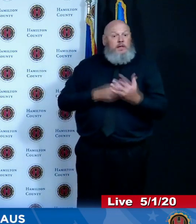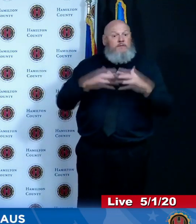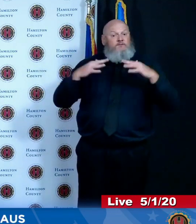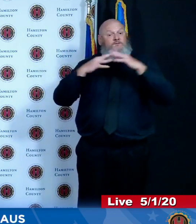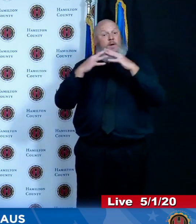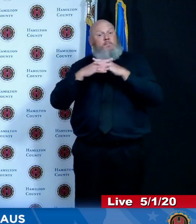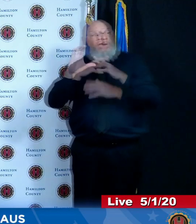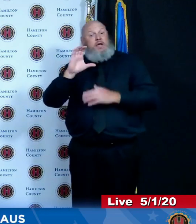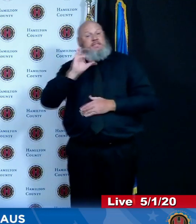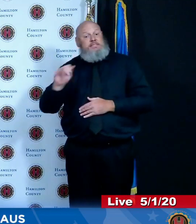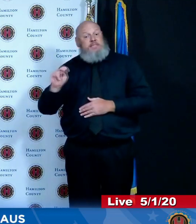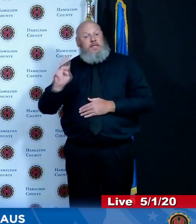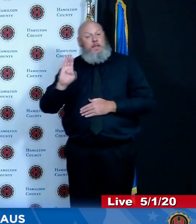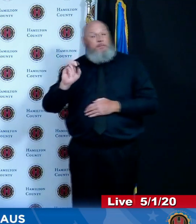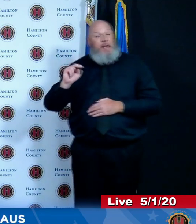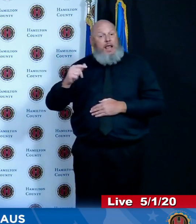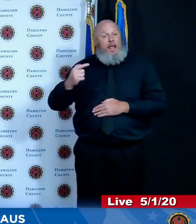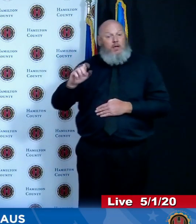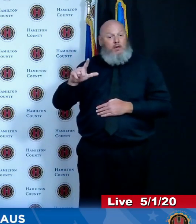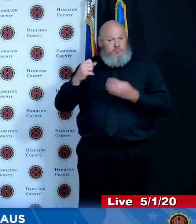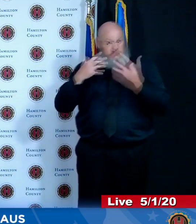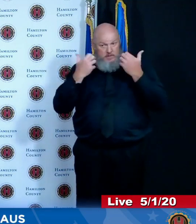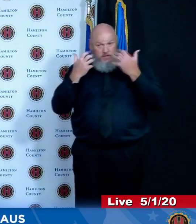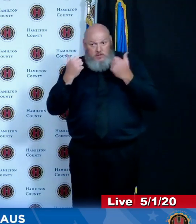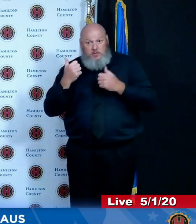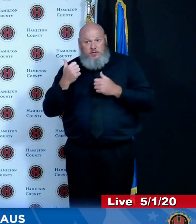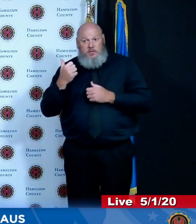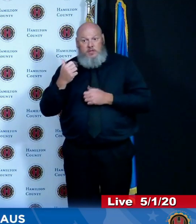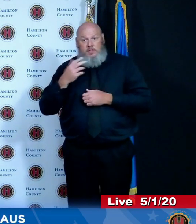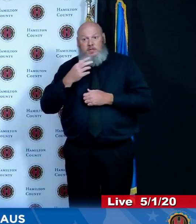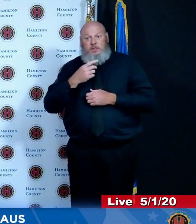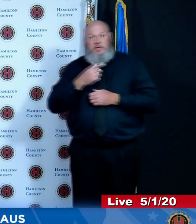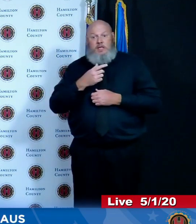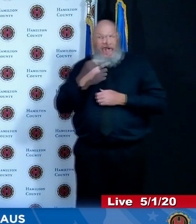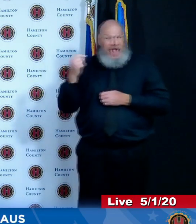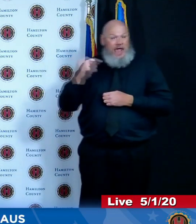in revenue about the same percentage and so we worked with the Bengals and the